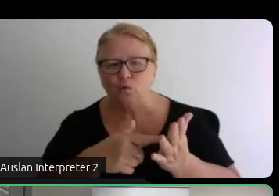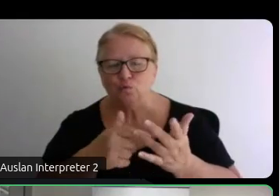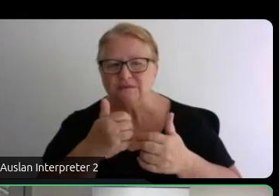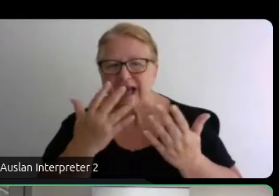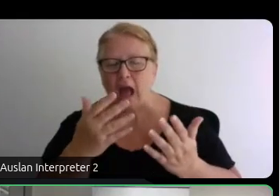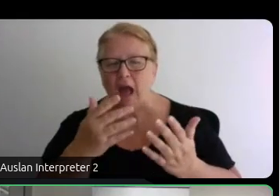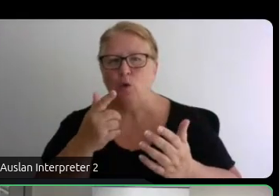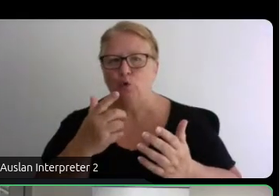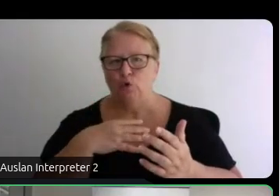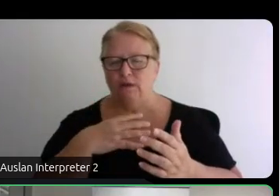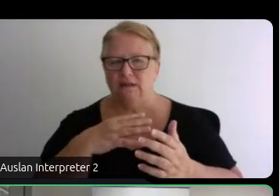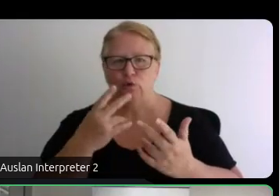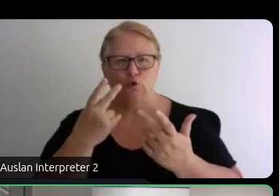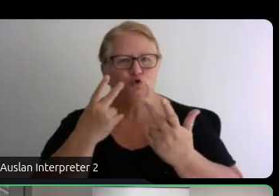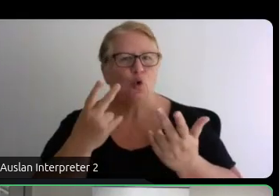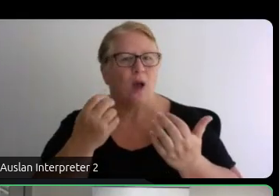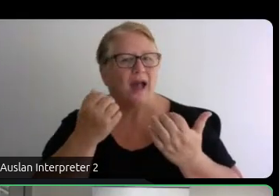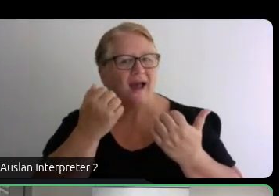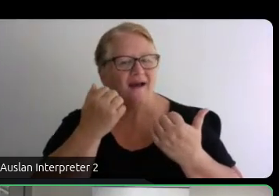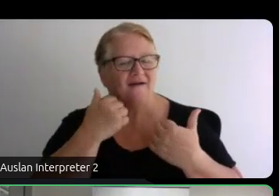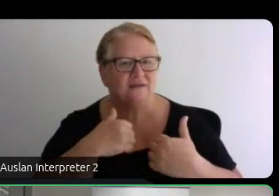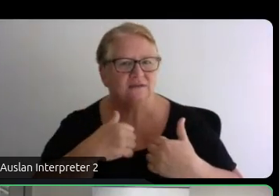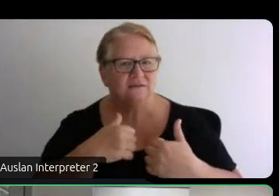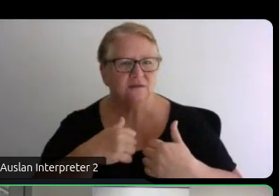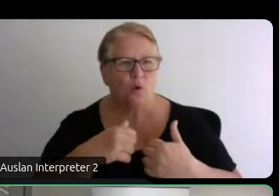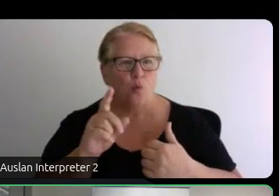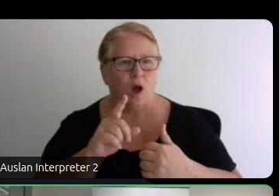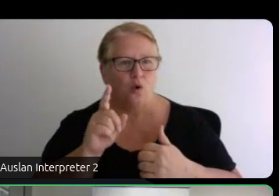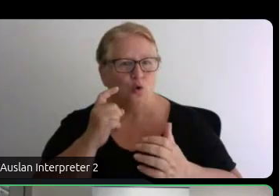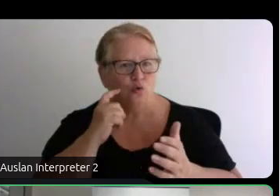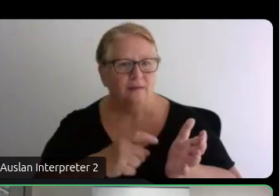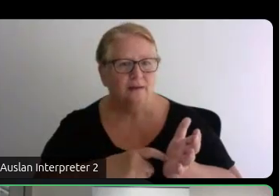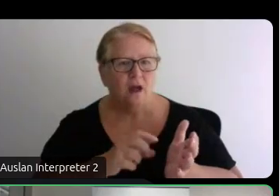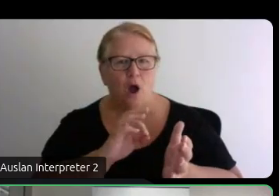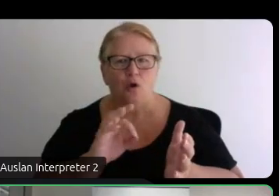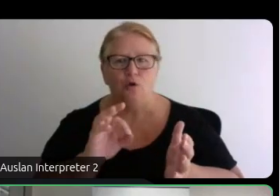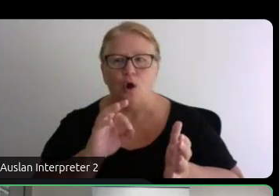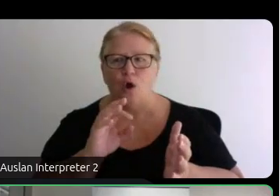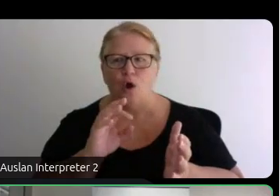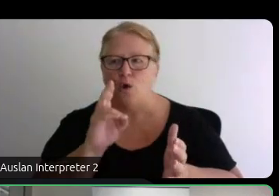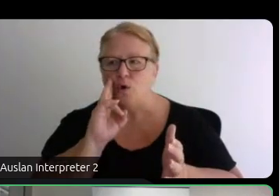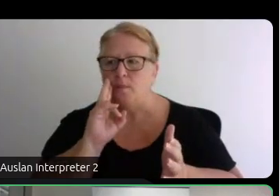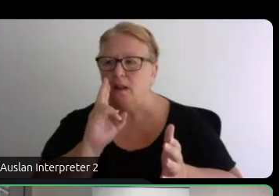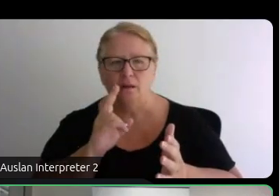with evidence that what you're recommending isn't a standard commercially available item. So that